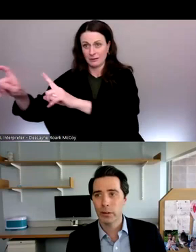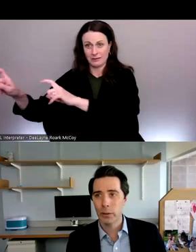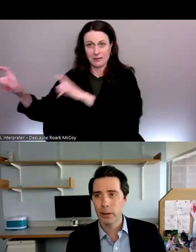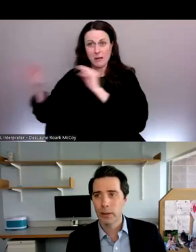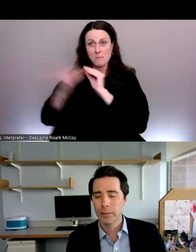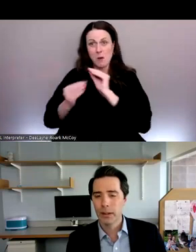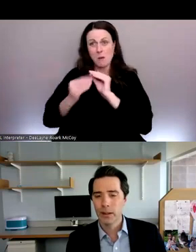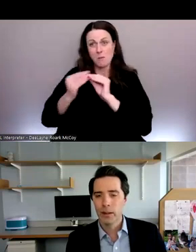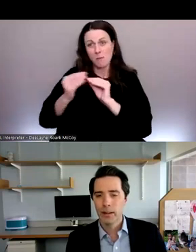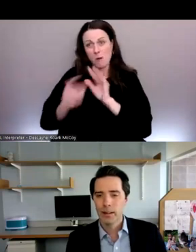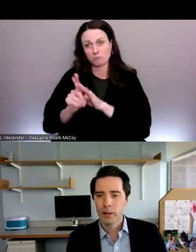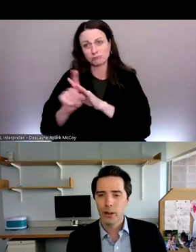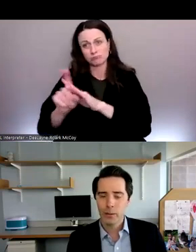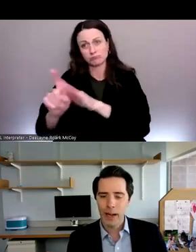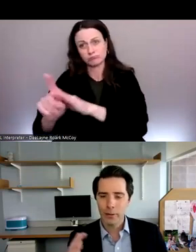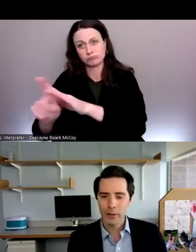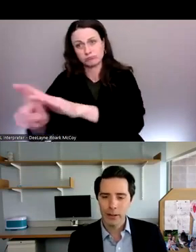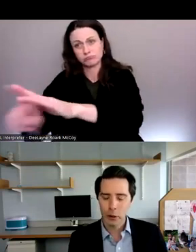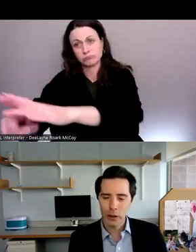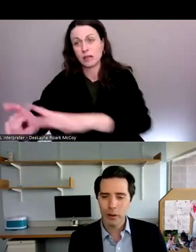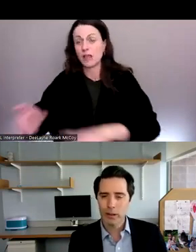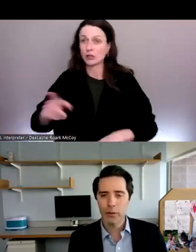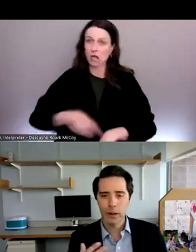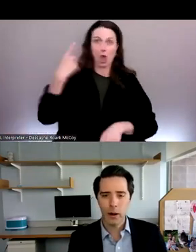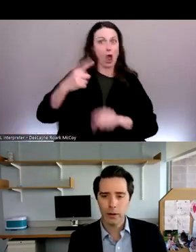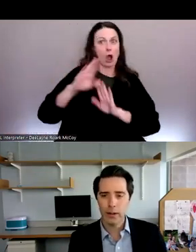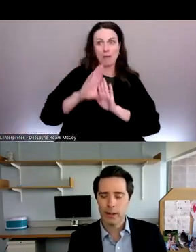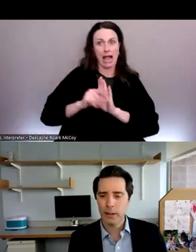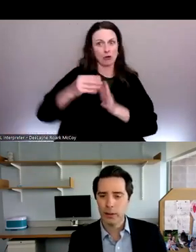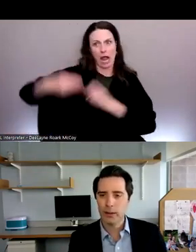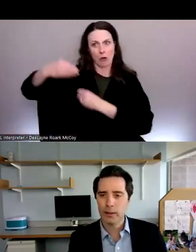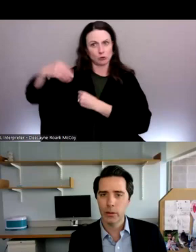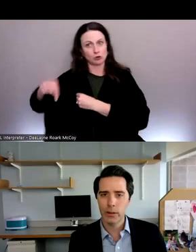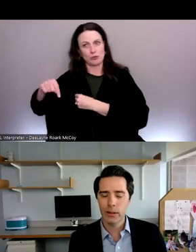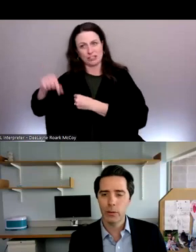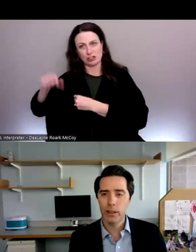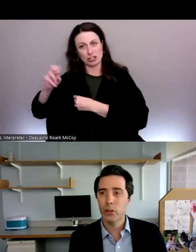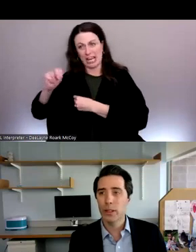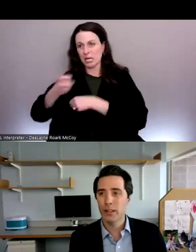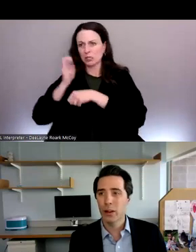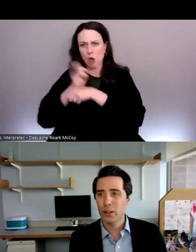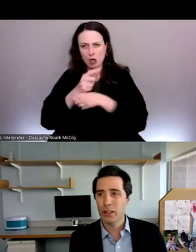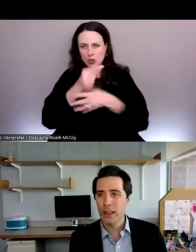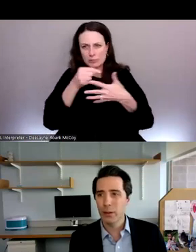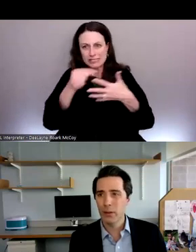more frequently there's a long background to this Gene but it's very hard to sequence and so